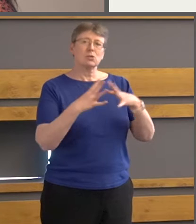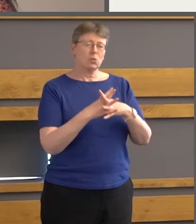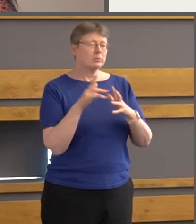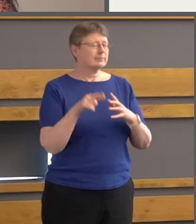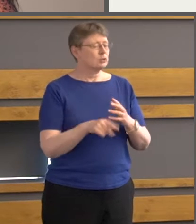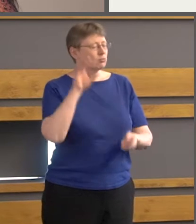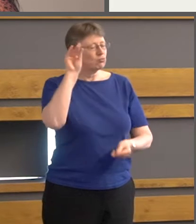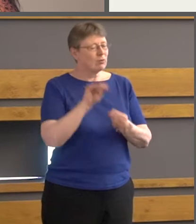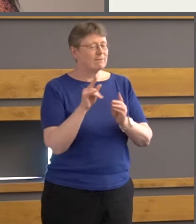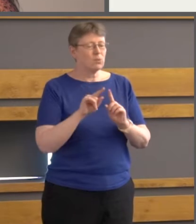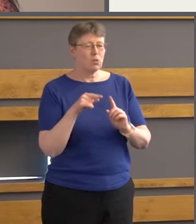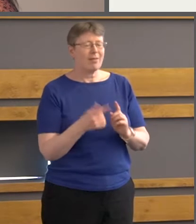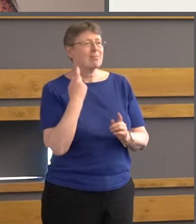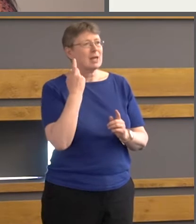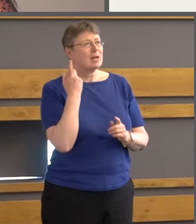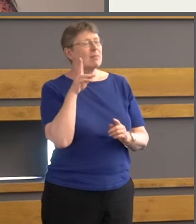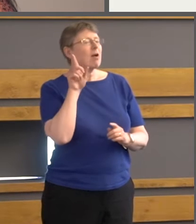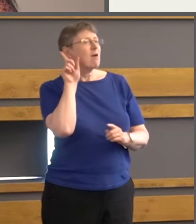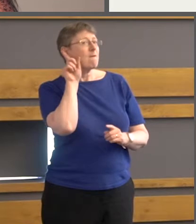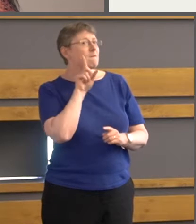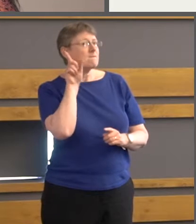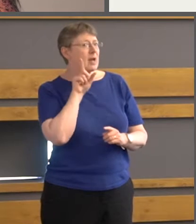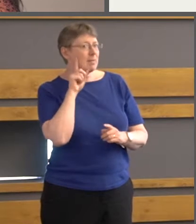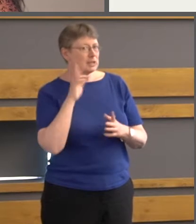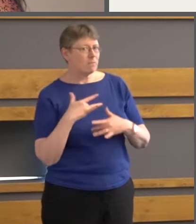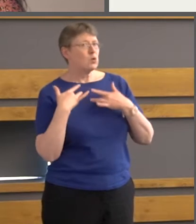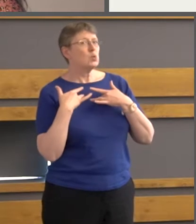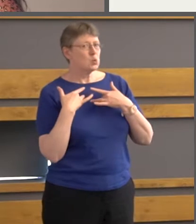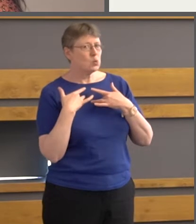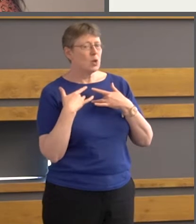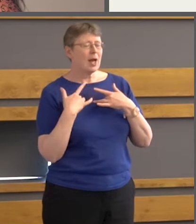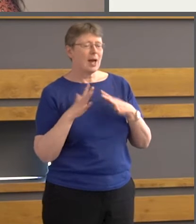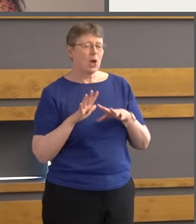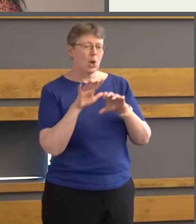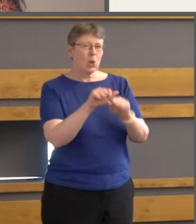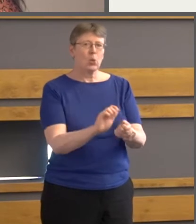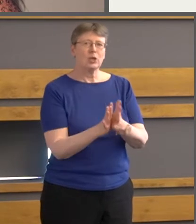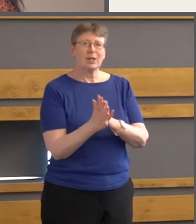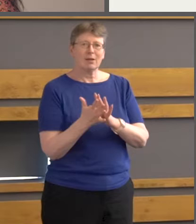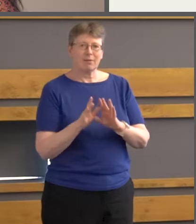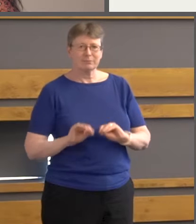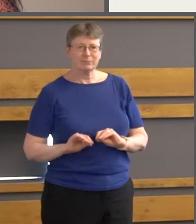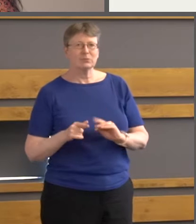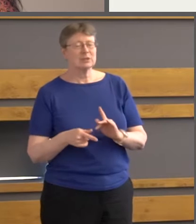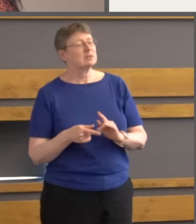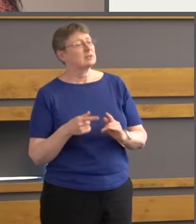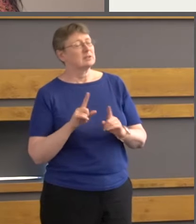was to rethink in a feminist and decolonial lens, the building and the immediate locale of Civic Room,